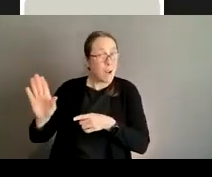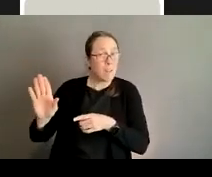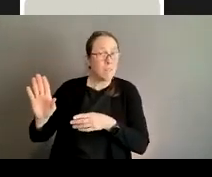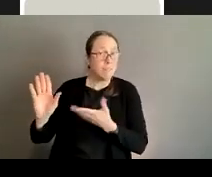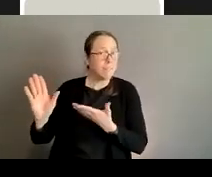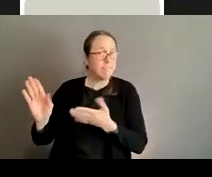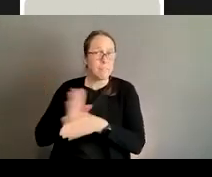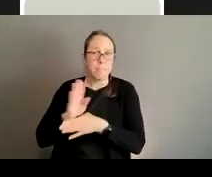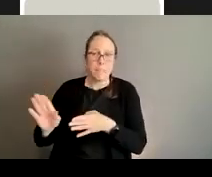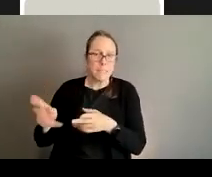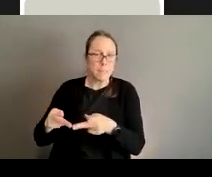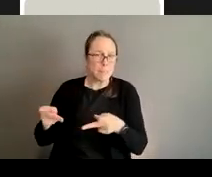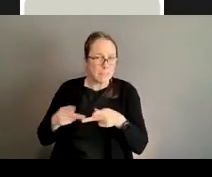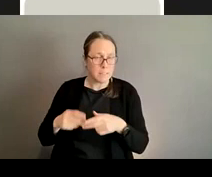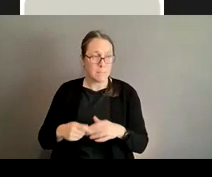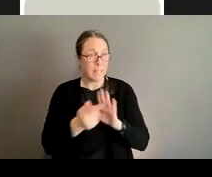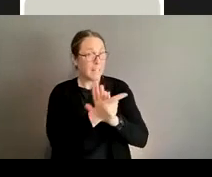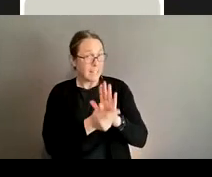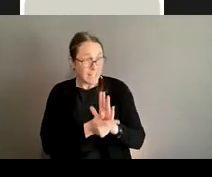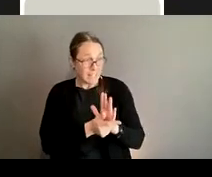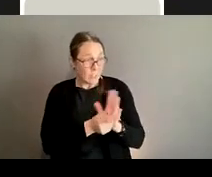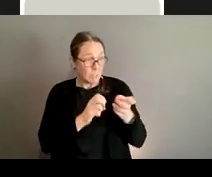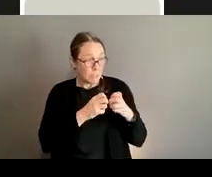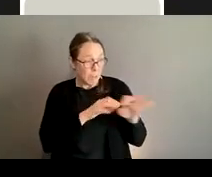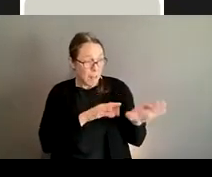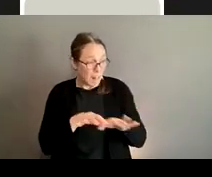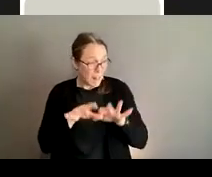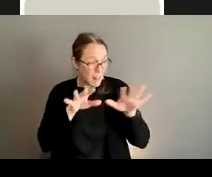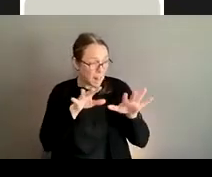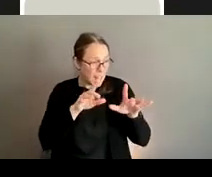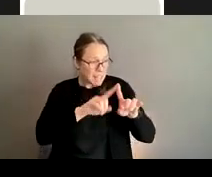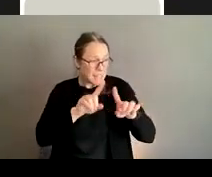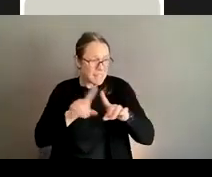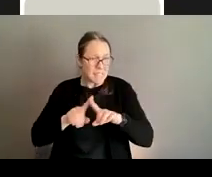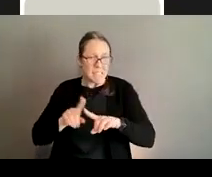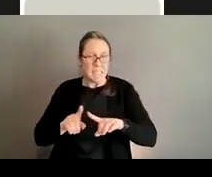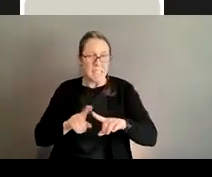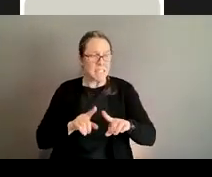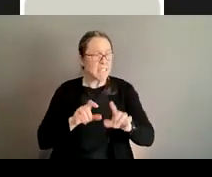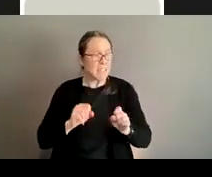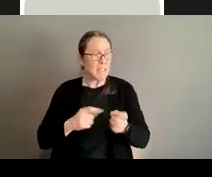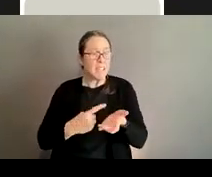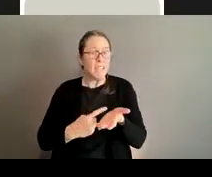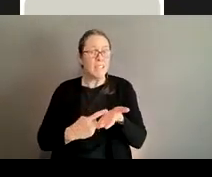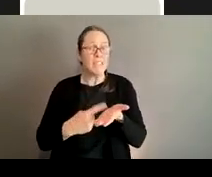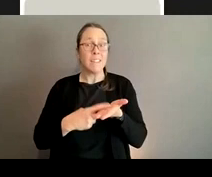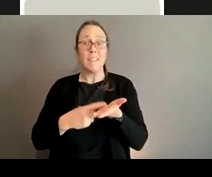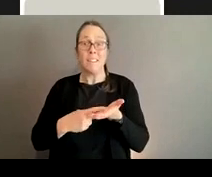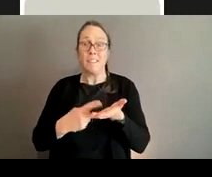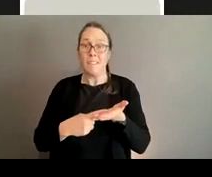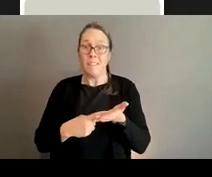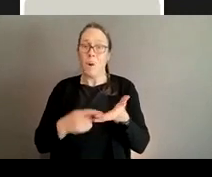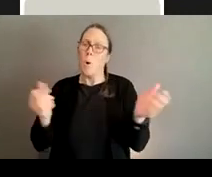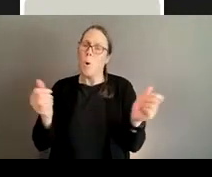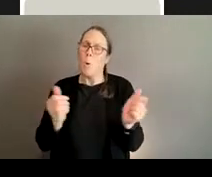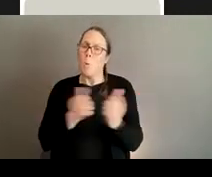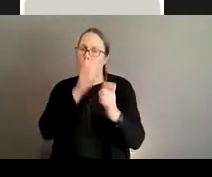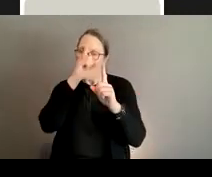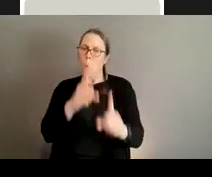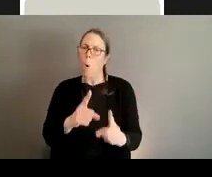legal issues, all kinds of things always with the goal of having information to move forward,